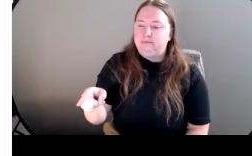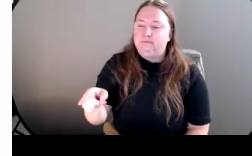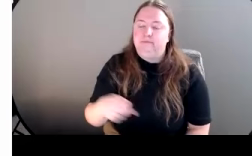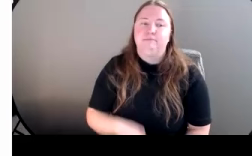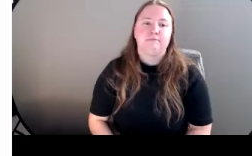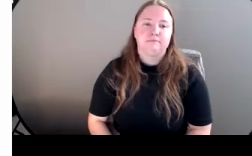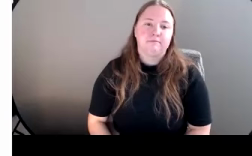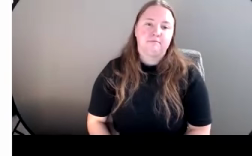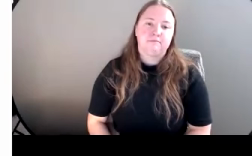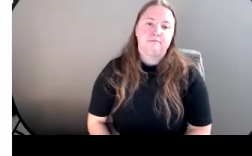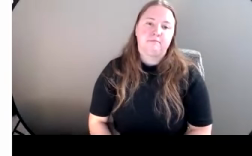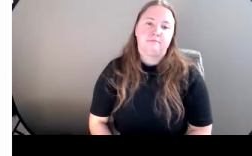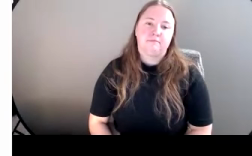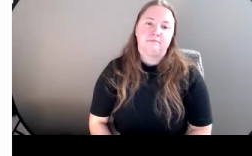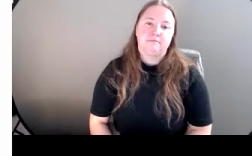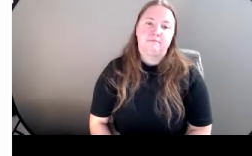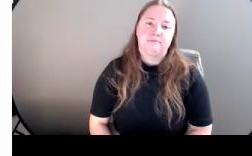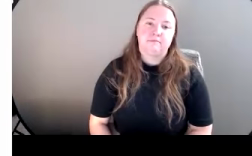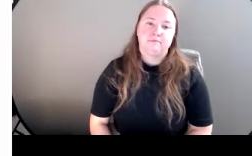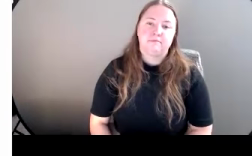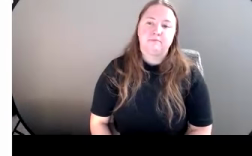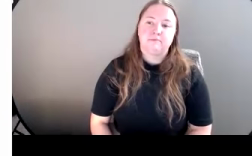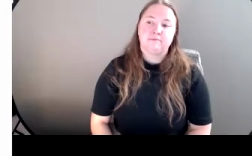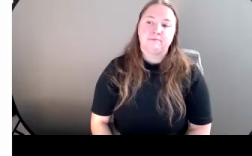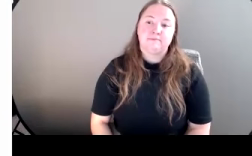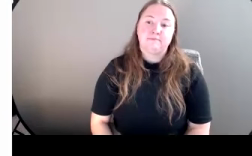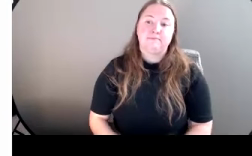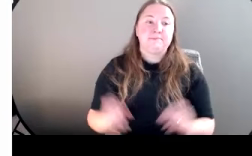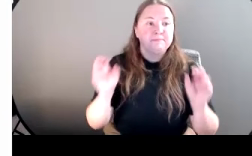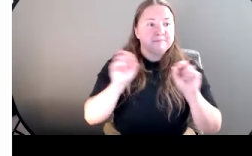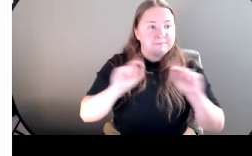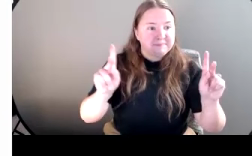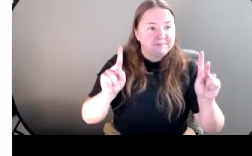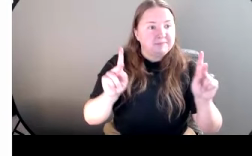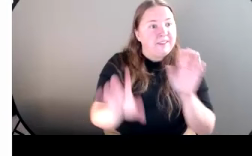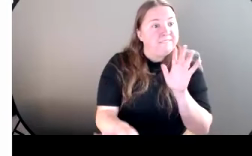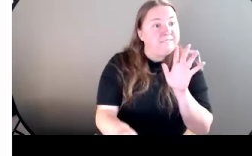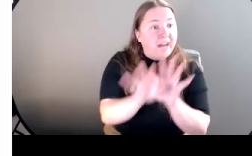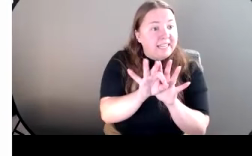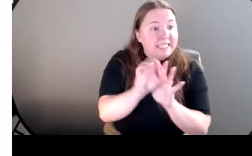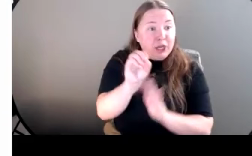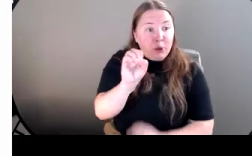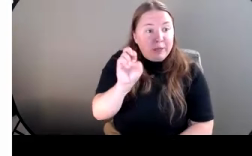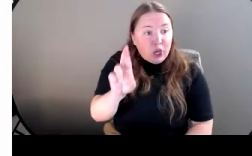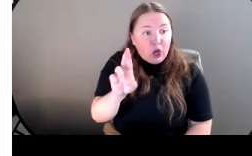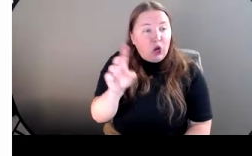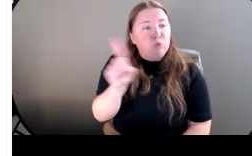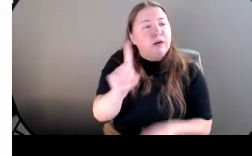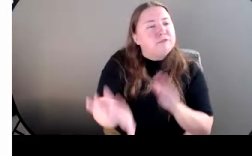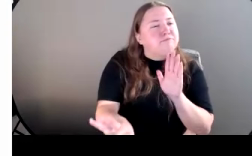Okay. Finding OER, where to look for high quality OER.